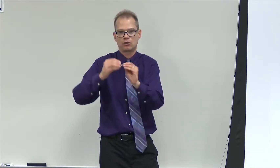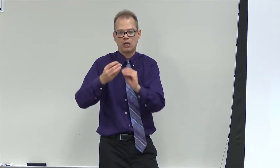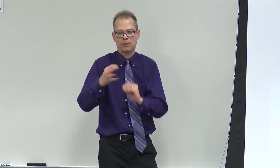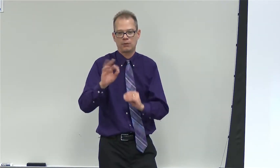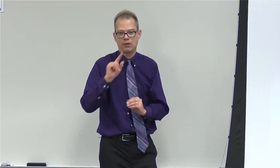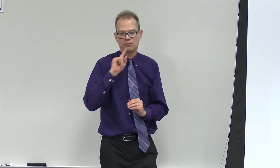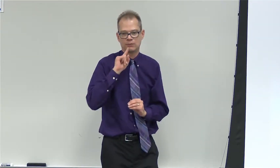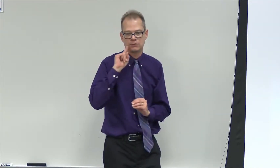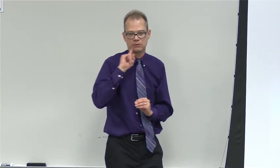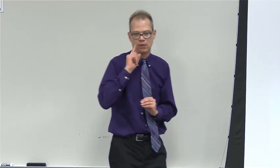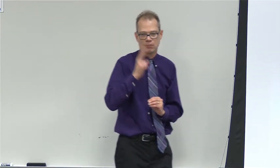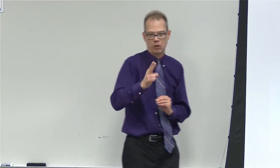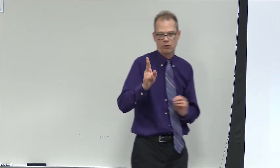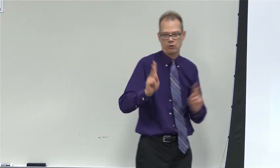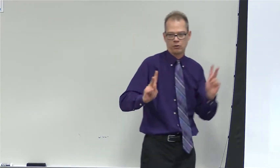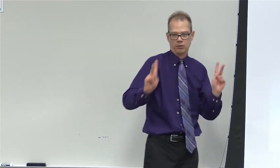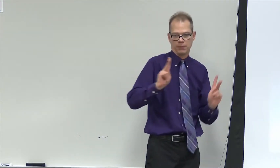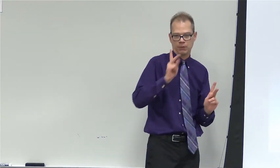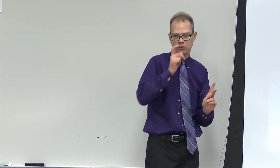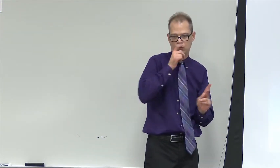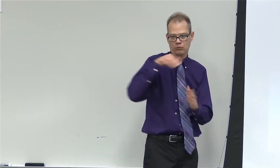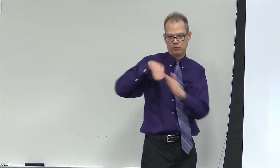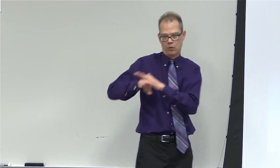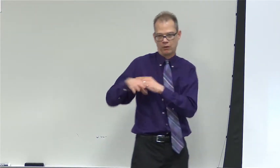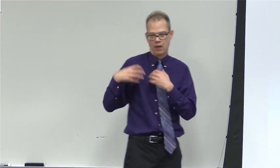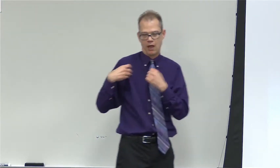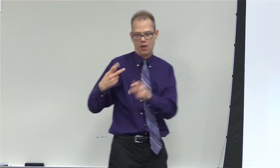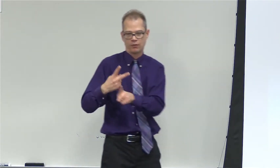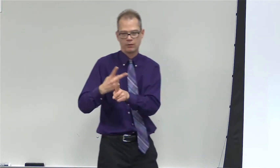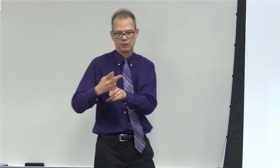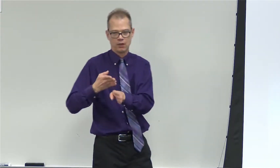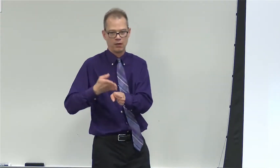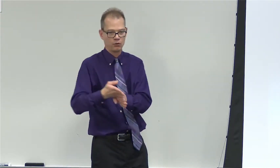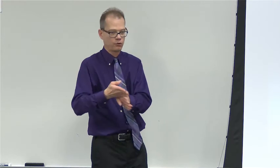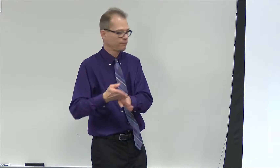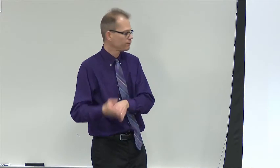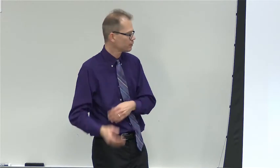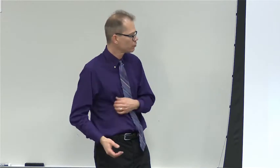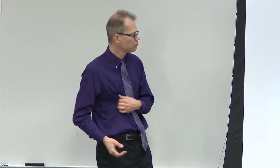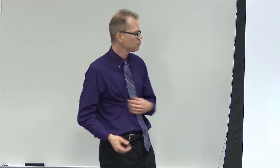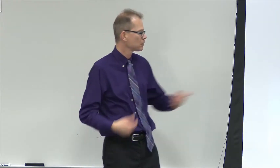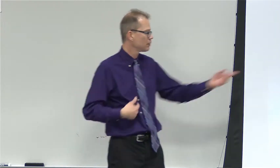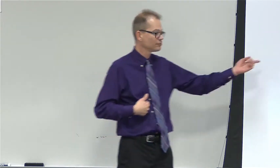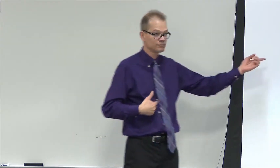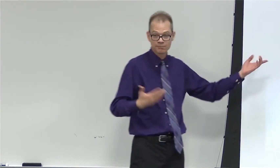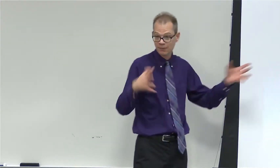and hard-of-hearing people who enter health-care fields.